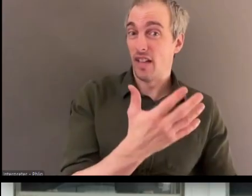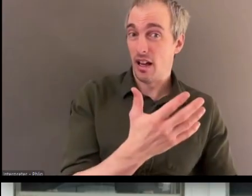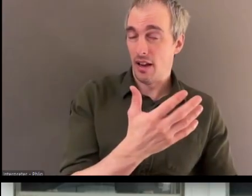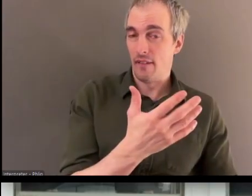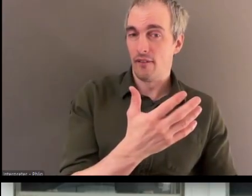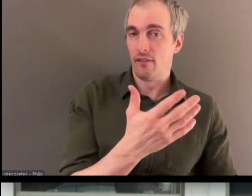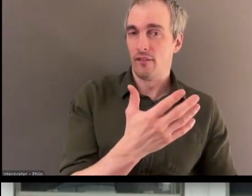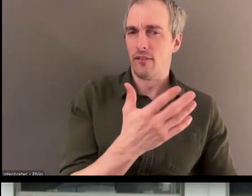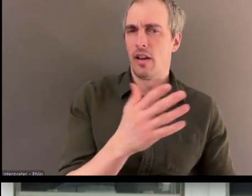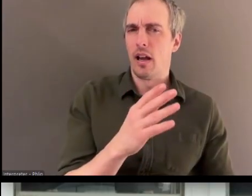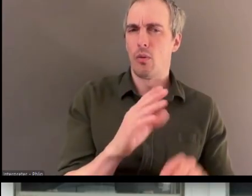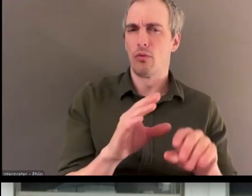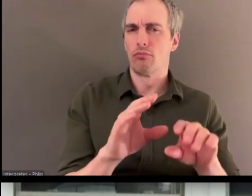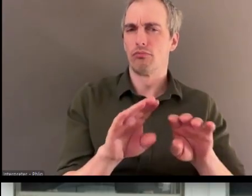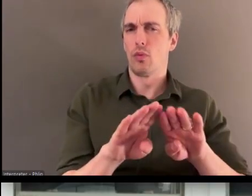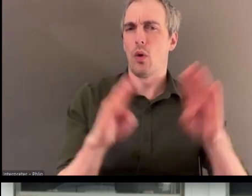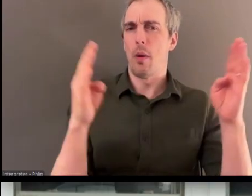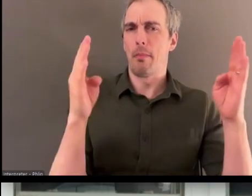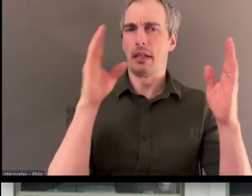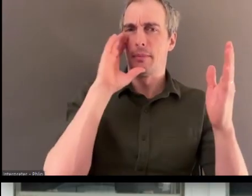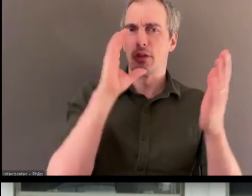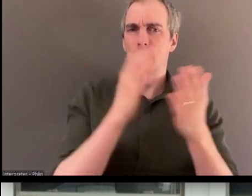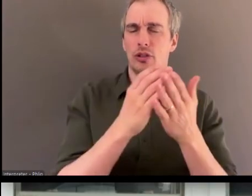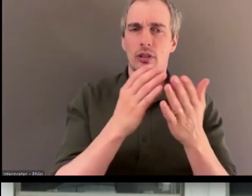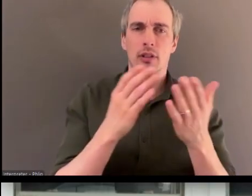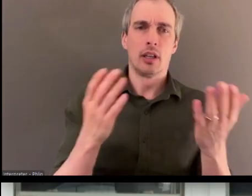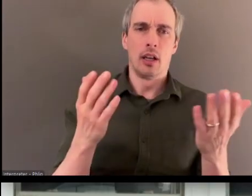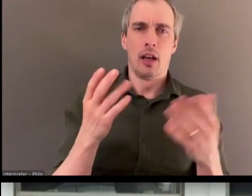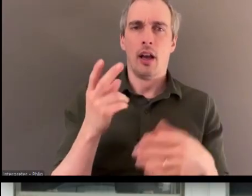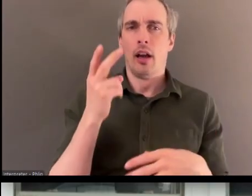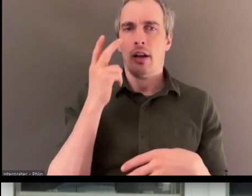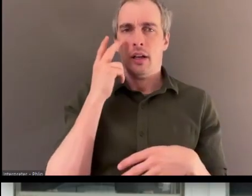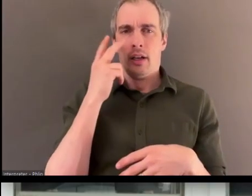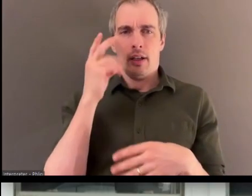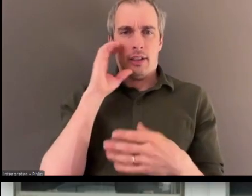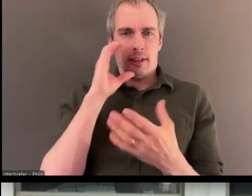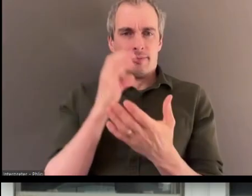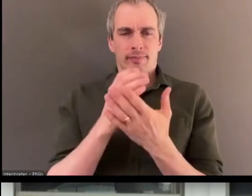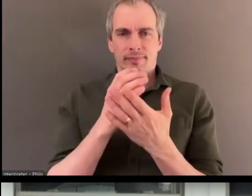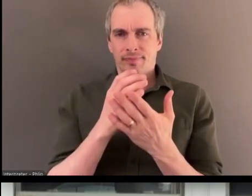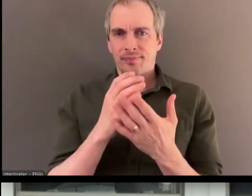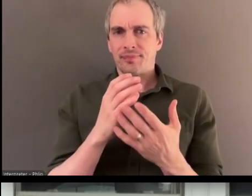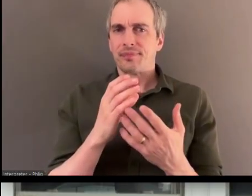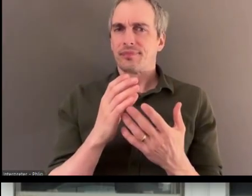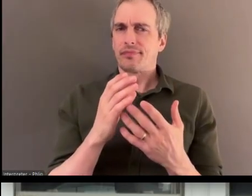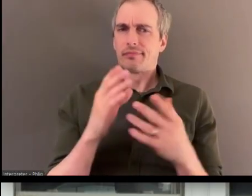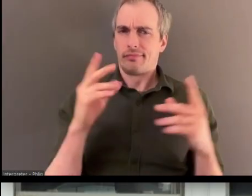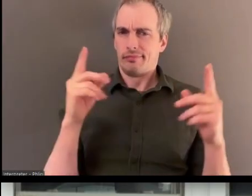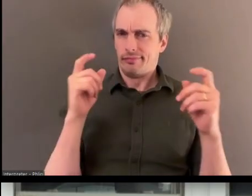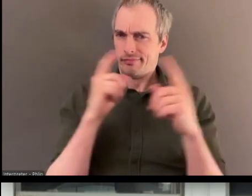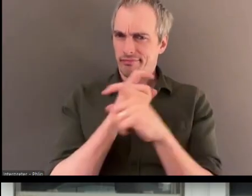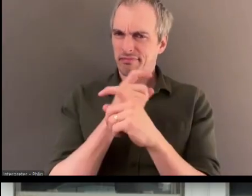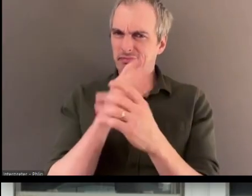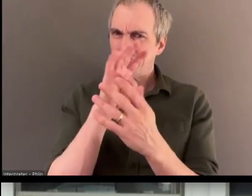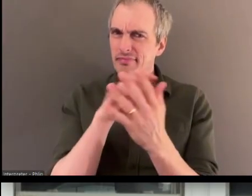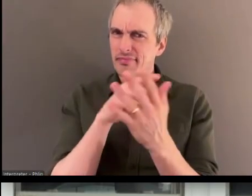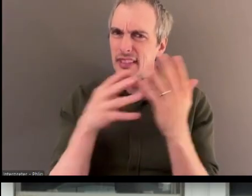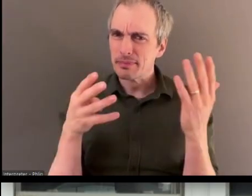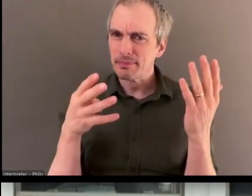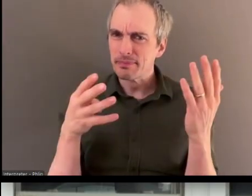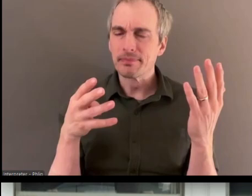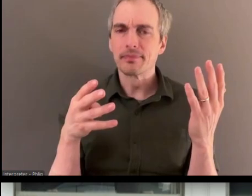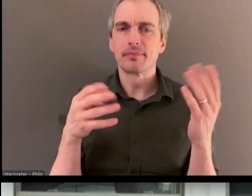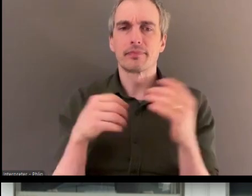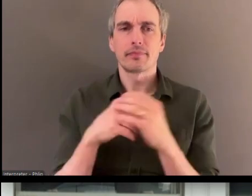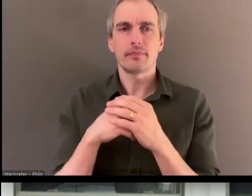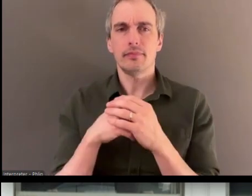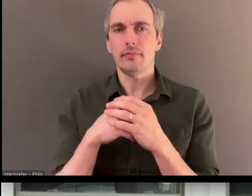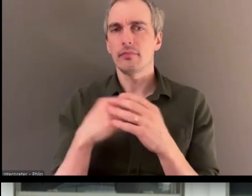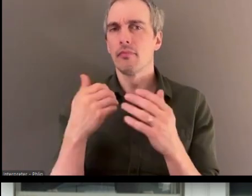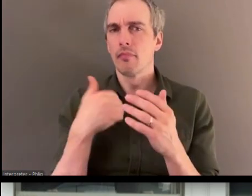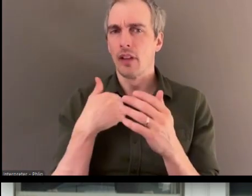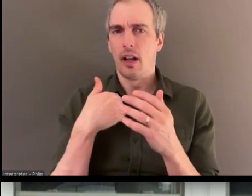So this image here is a complex table that has many headers within a row.